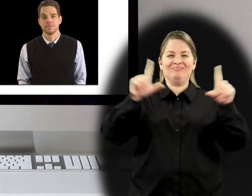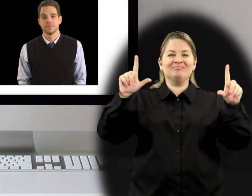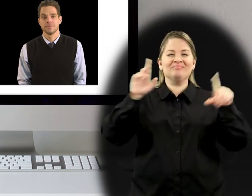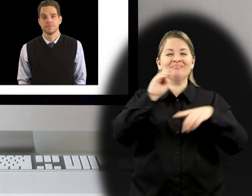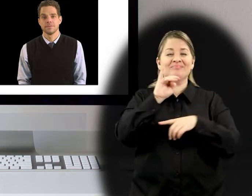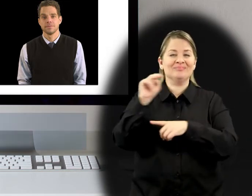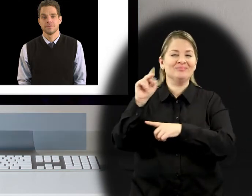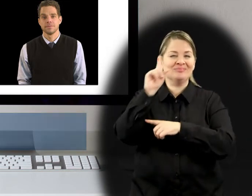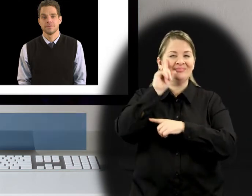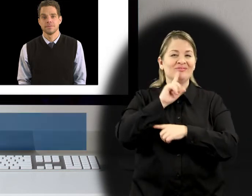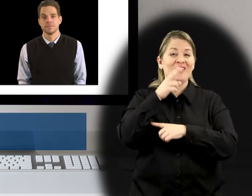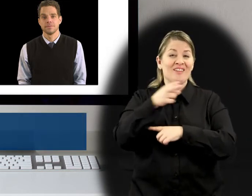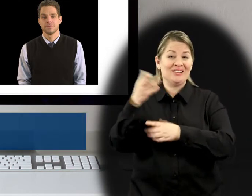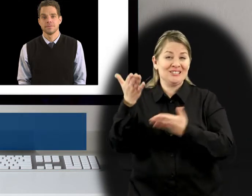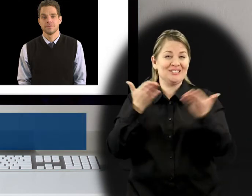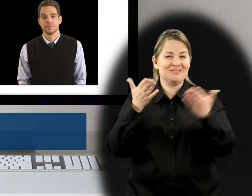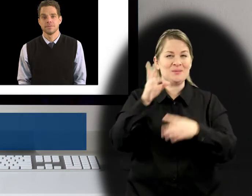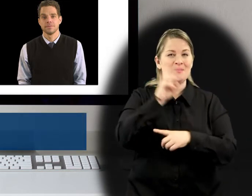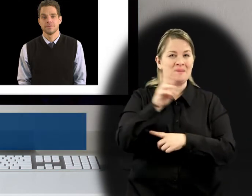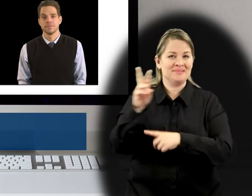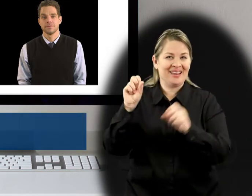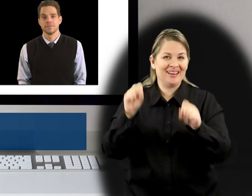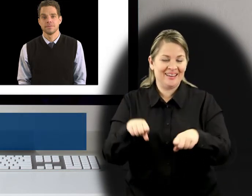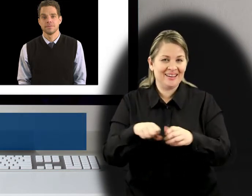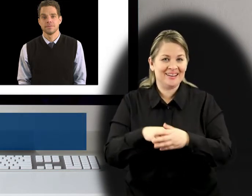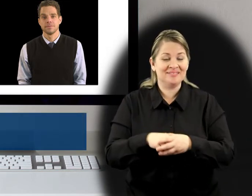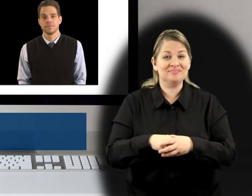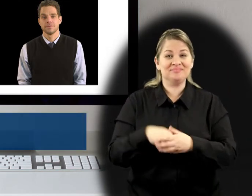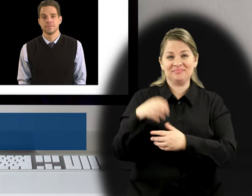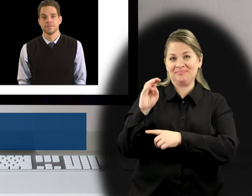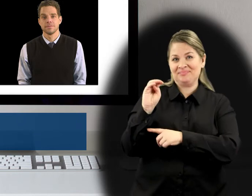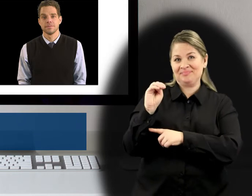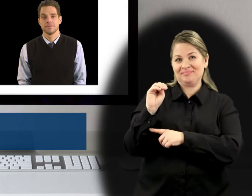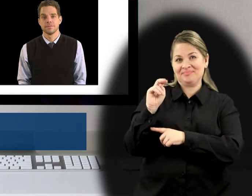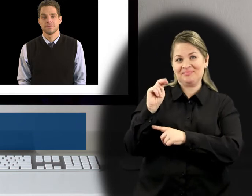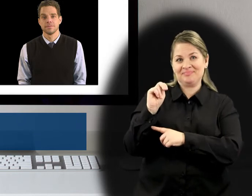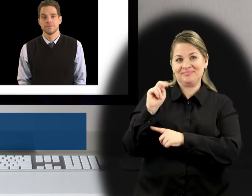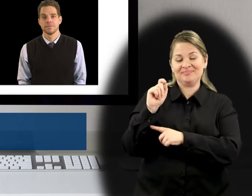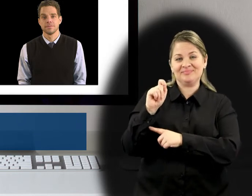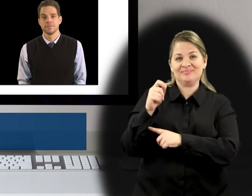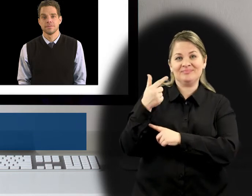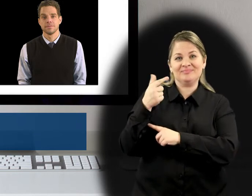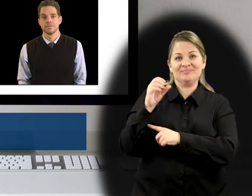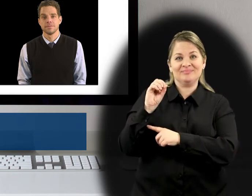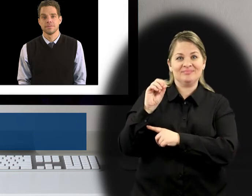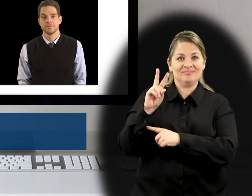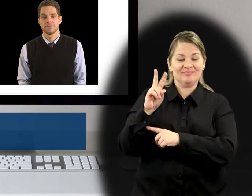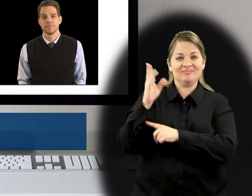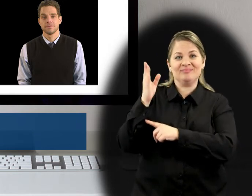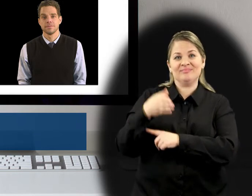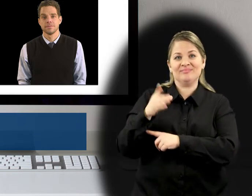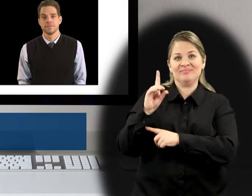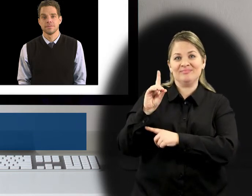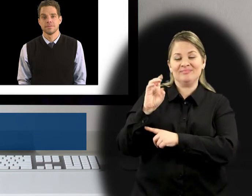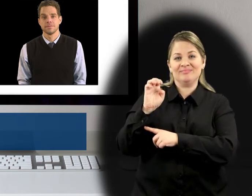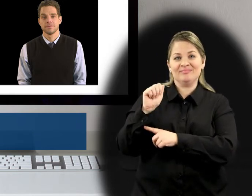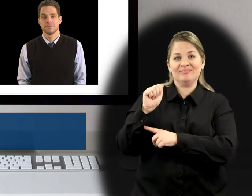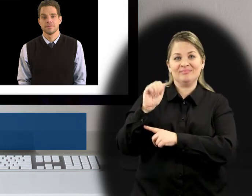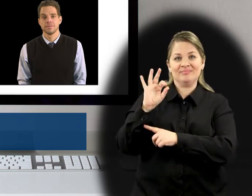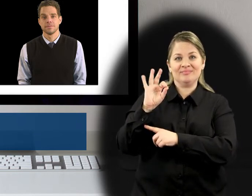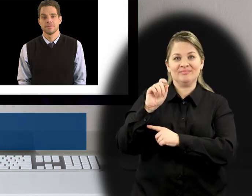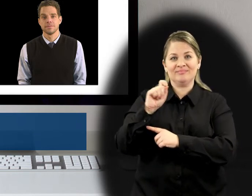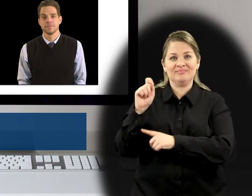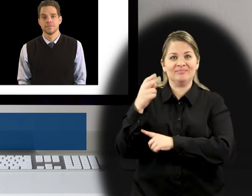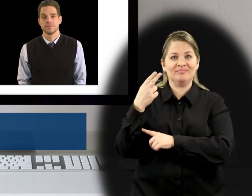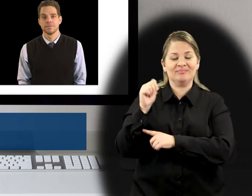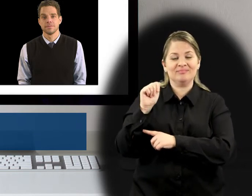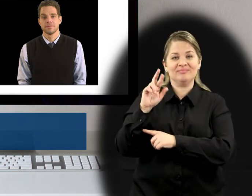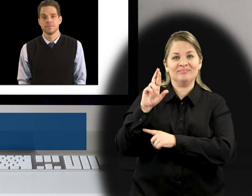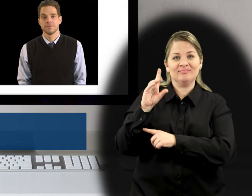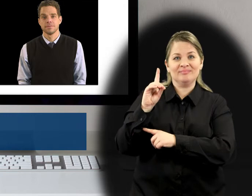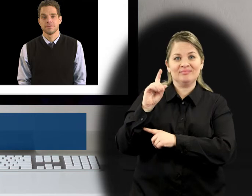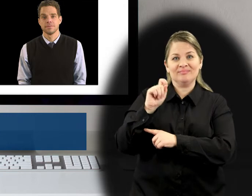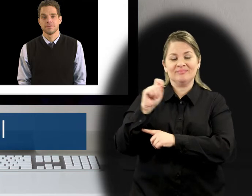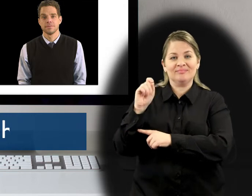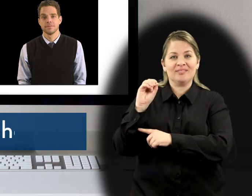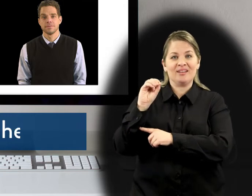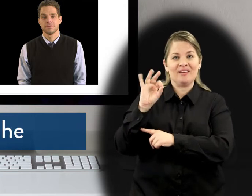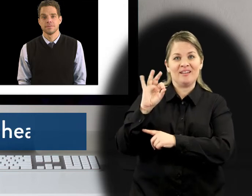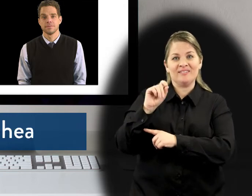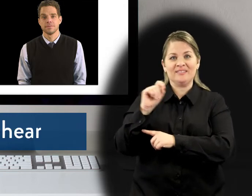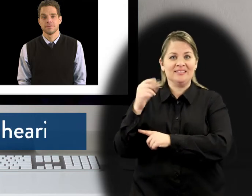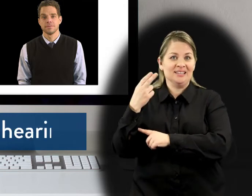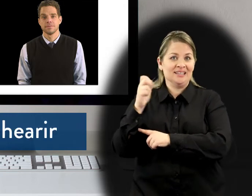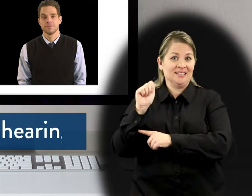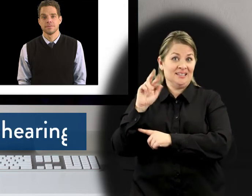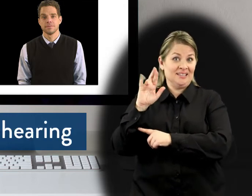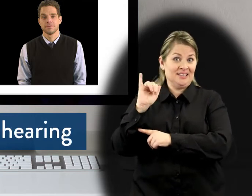Deaf and Hard of Hearing Services' website at mn.gov/deaf-hard-of-hearing